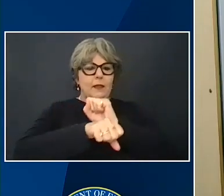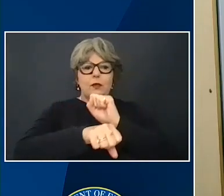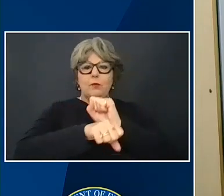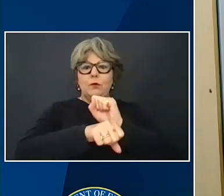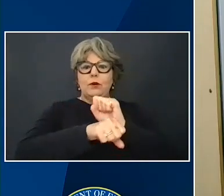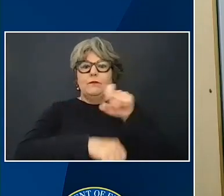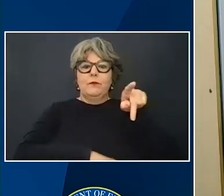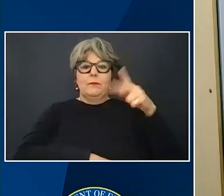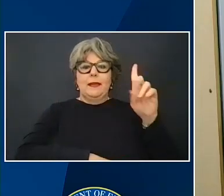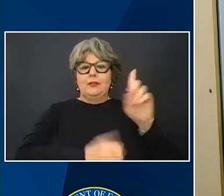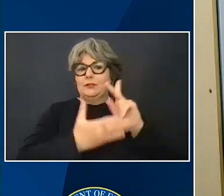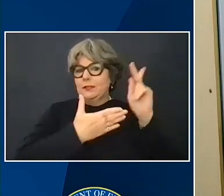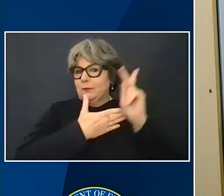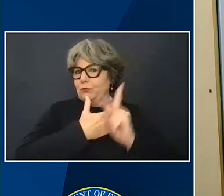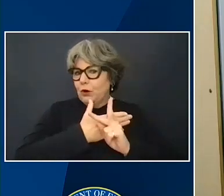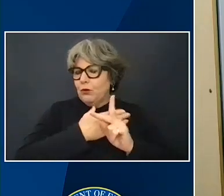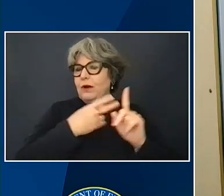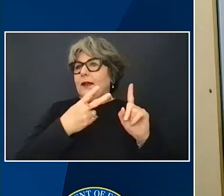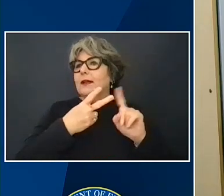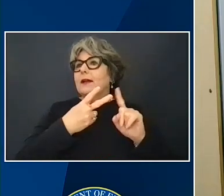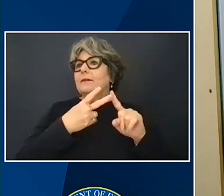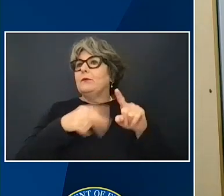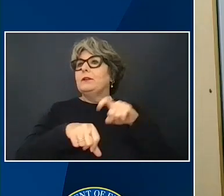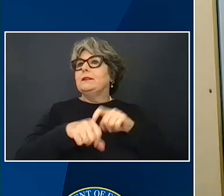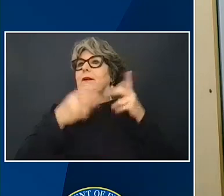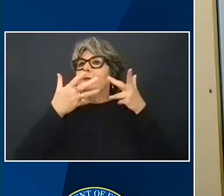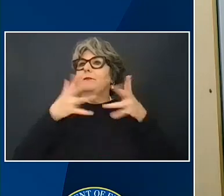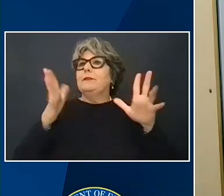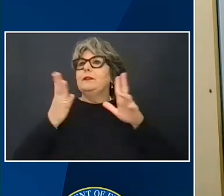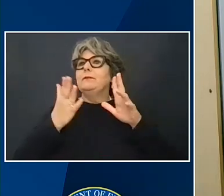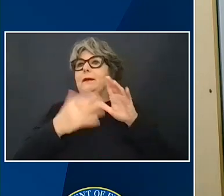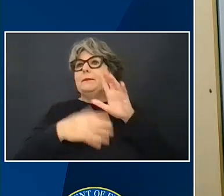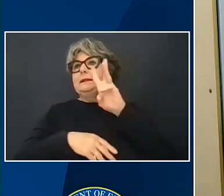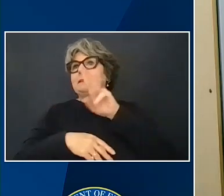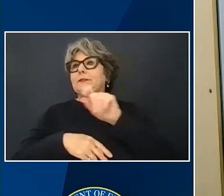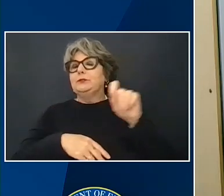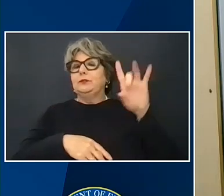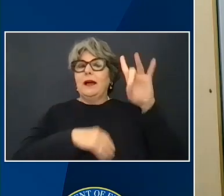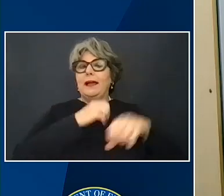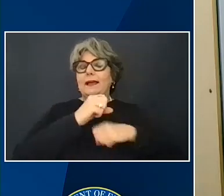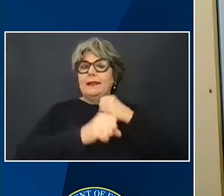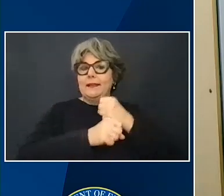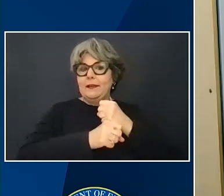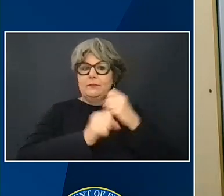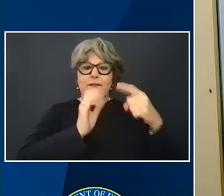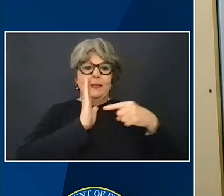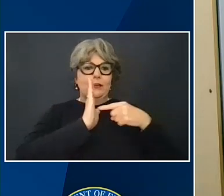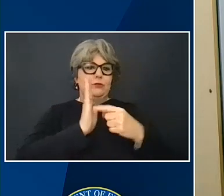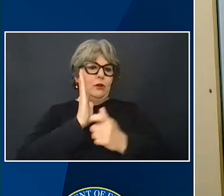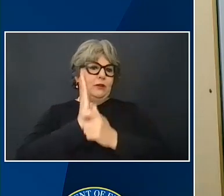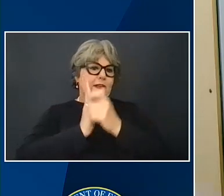where maybe the time to complete the program is 6 or 8 years, as outlined in a catalog. And I think if I'm understanding